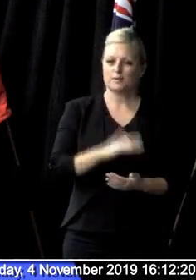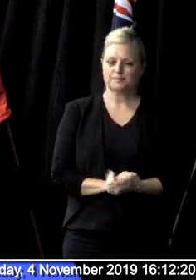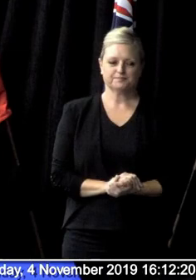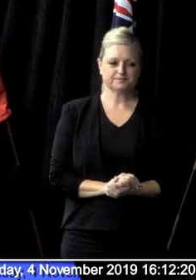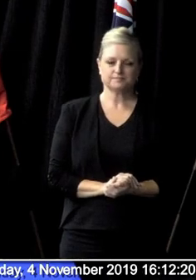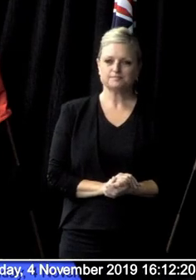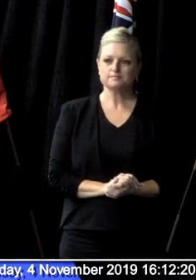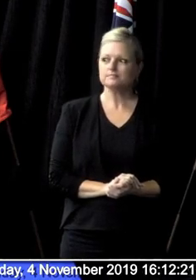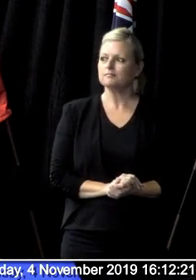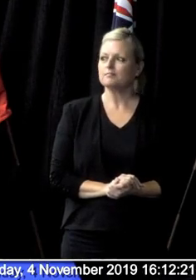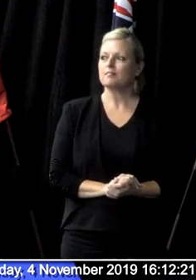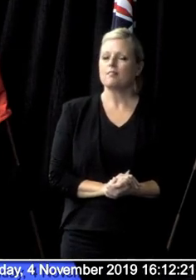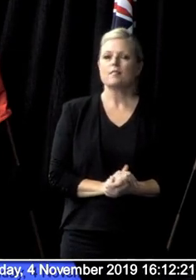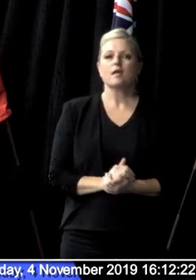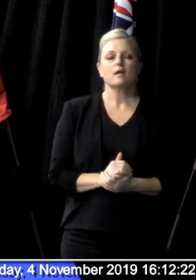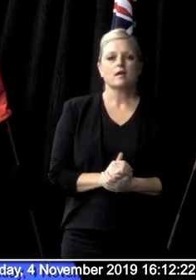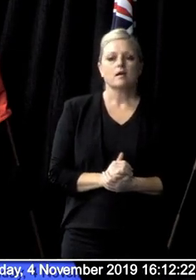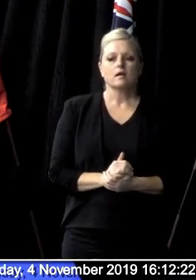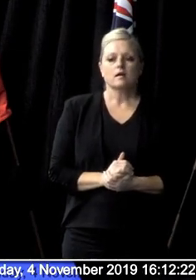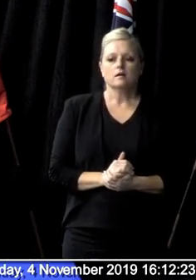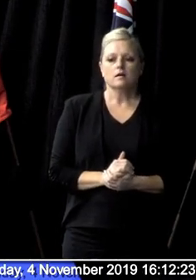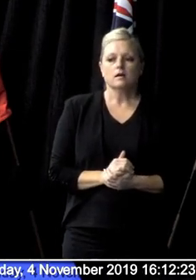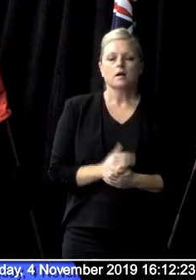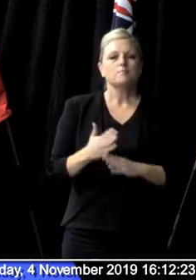Before we adjourn for the day may I just observe, of course, that the